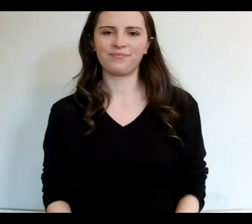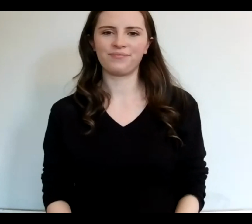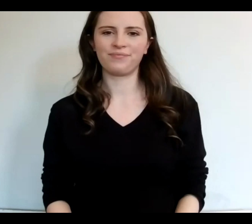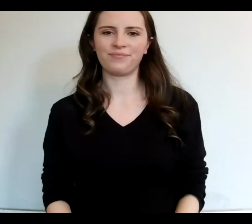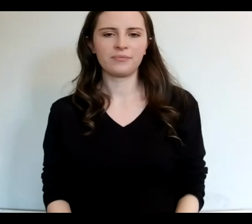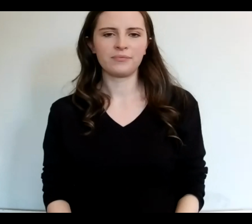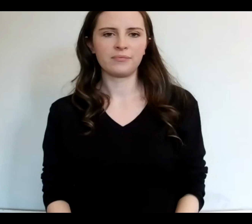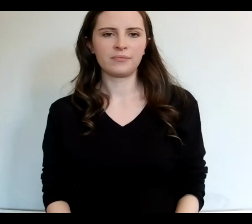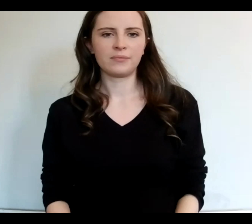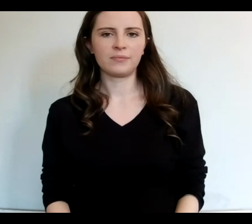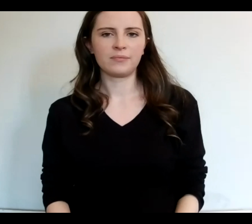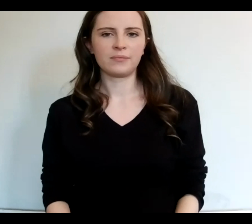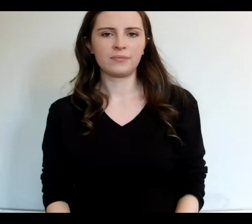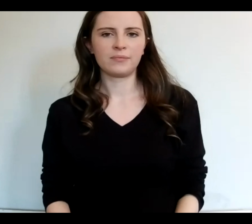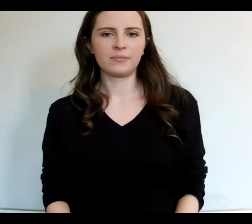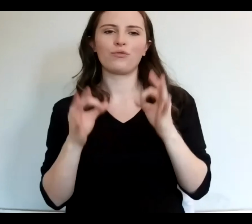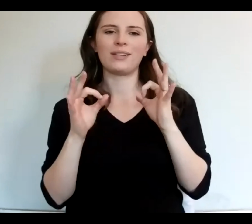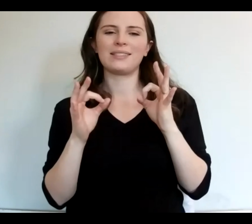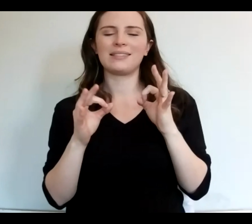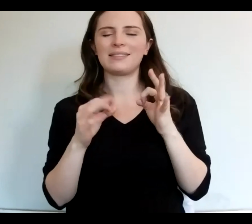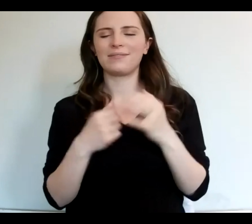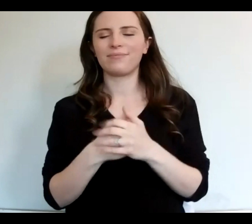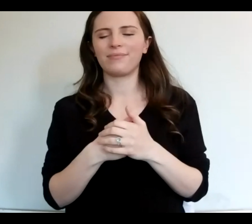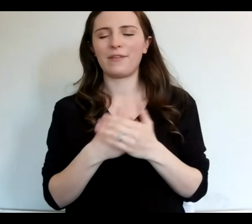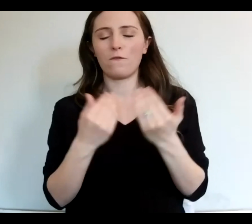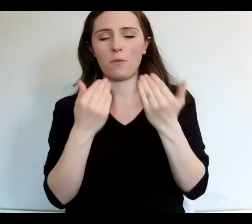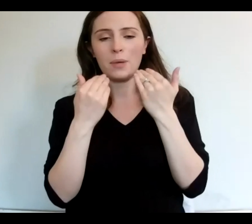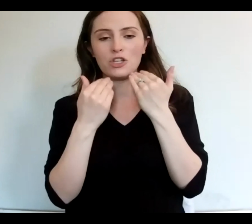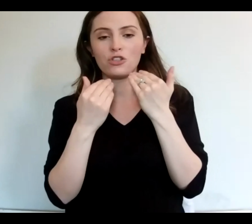You were speaking I wouldn't say so quickly,